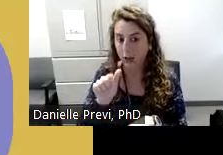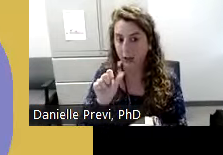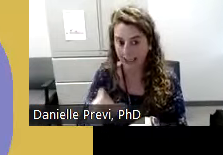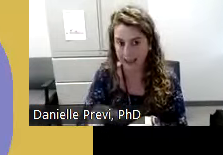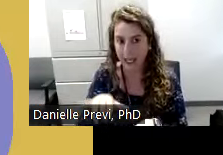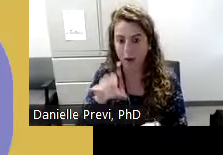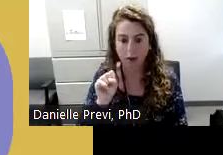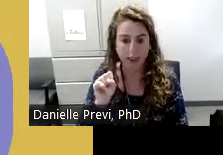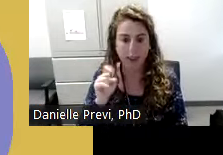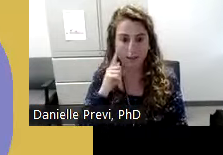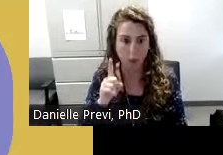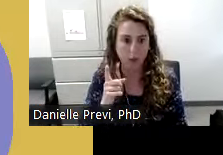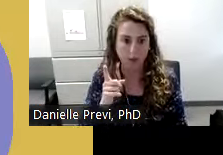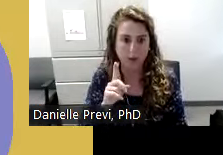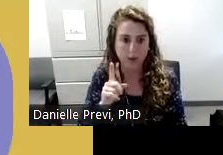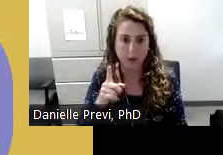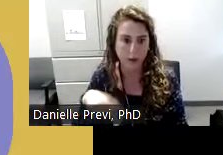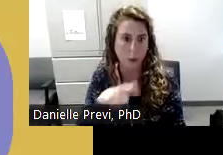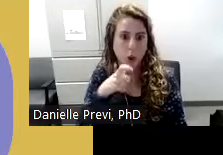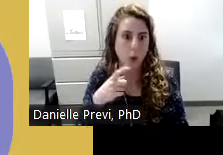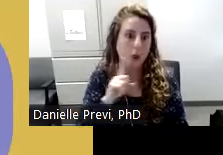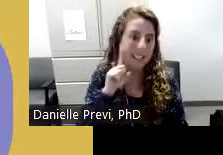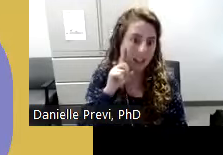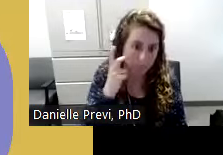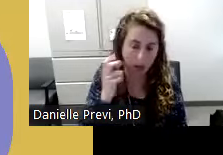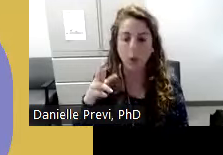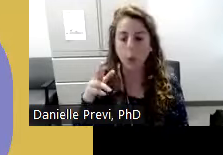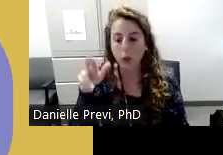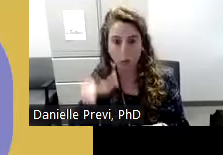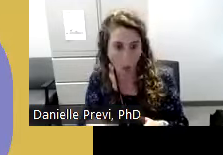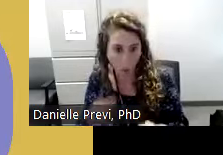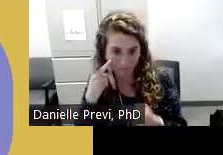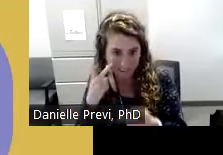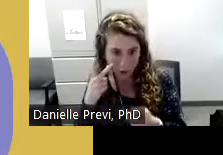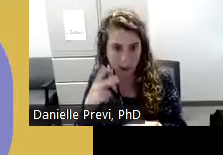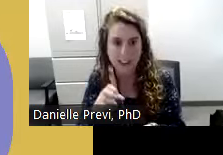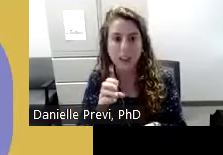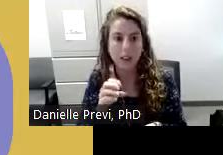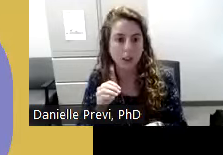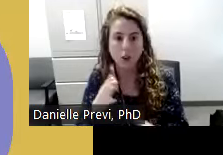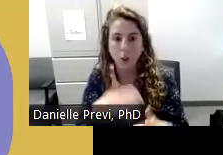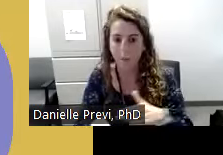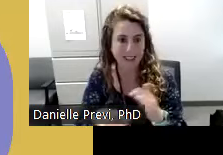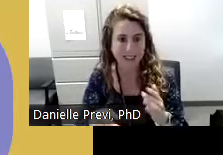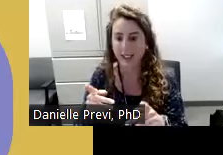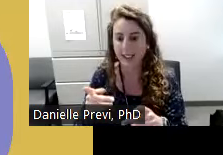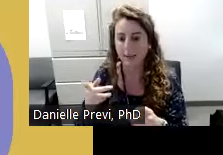Protactile ASL, which is for members of the deaf-blind community or deaf and low vision